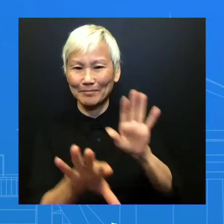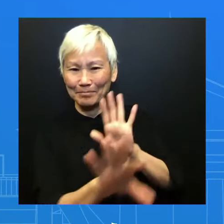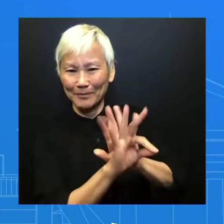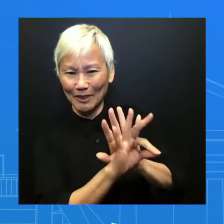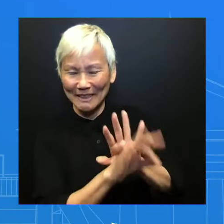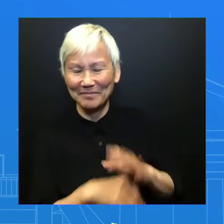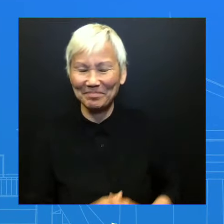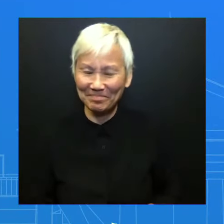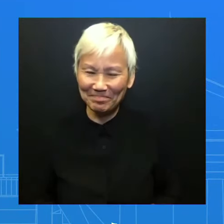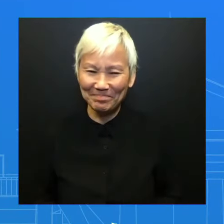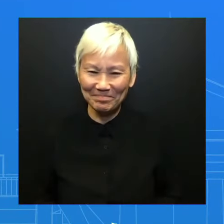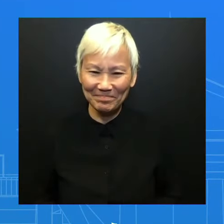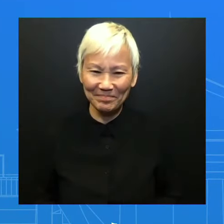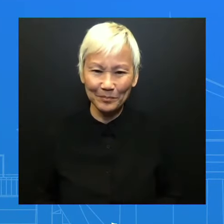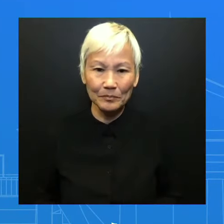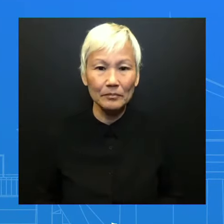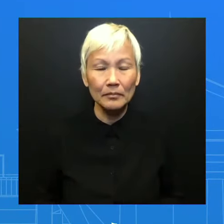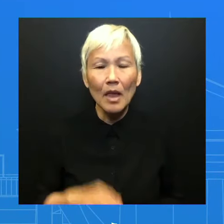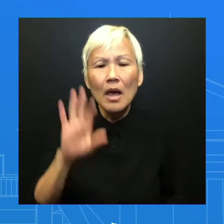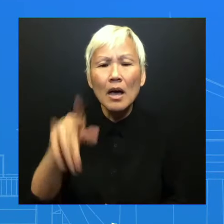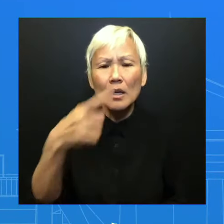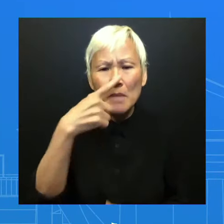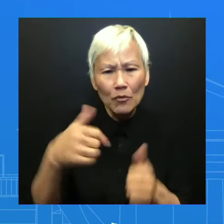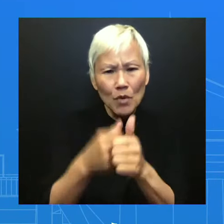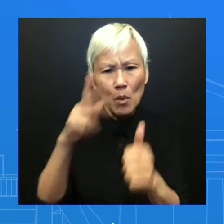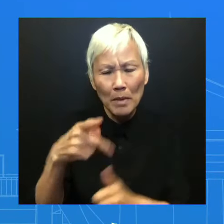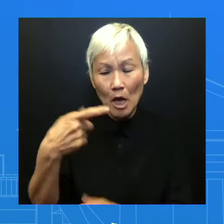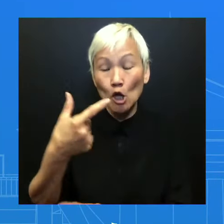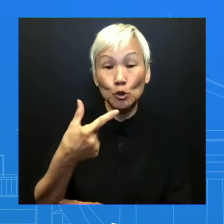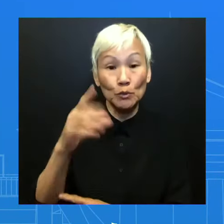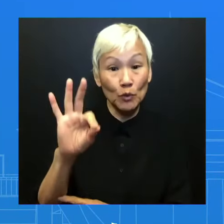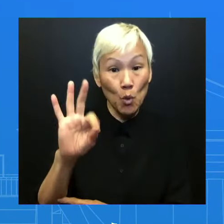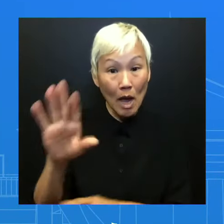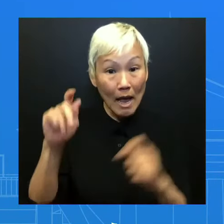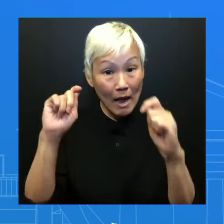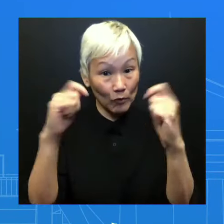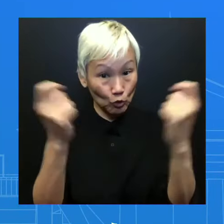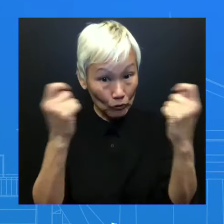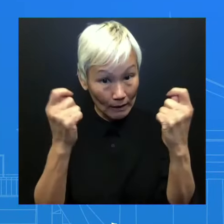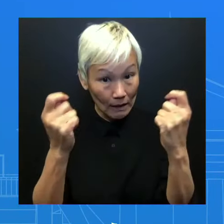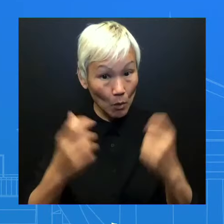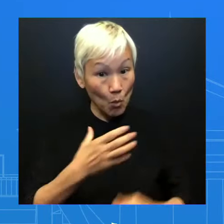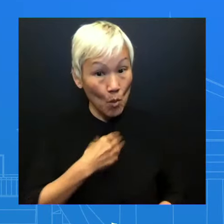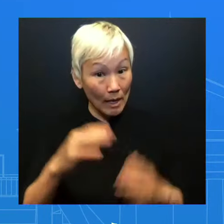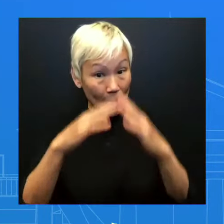Has the White House been in touch with the Floyd family and maybe updating them on these -- on the implementation of the EO? Ms. Jean-Pierre: No. It's a good question.